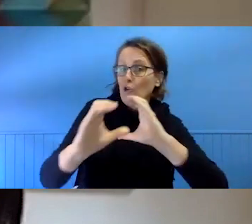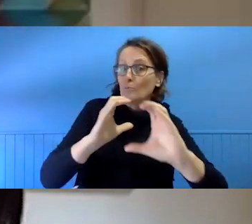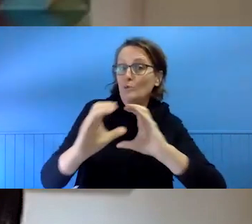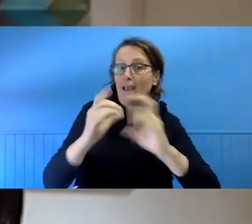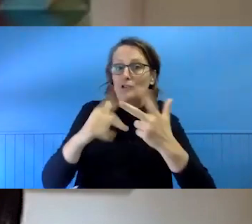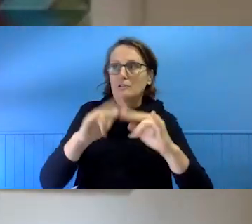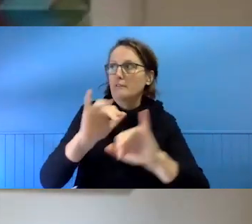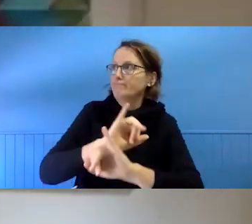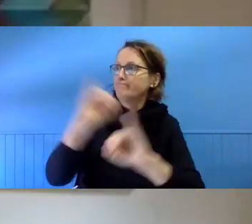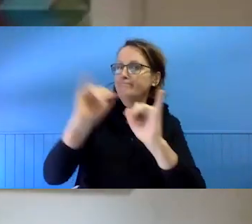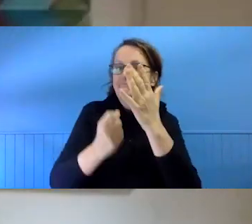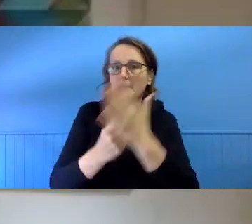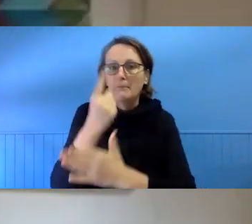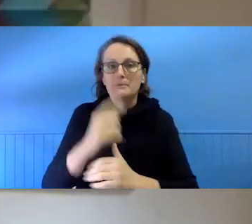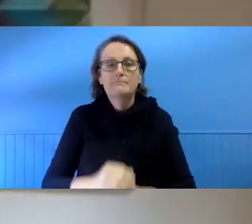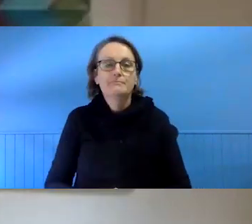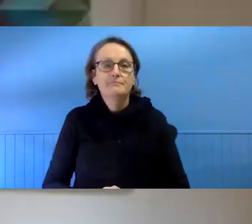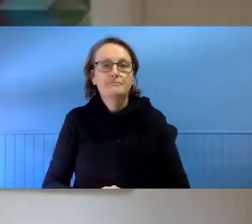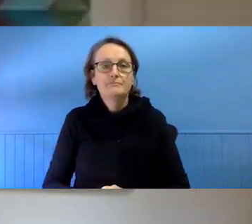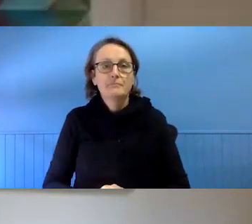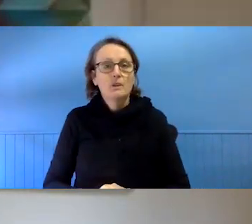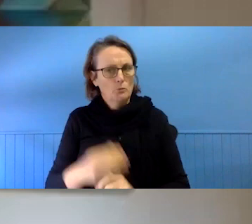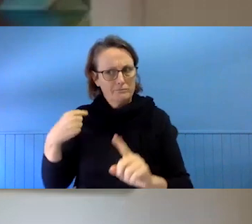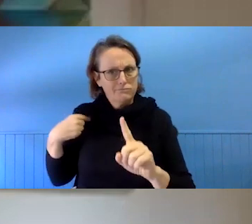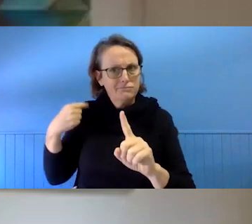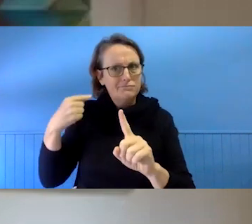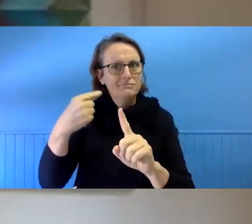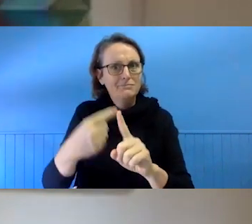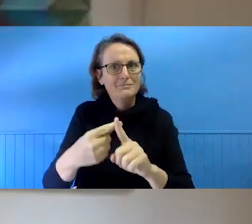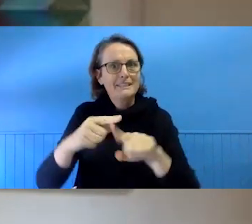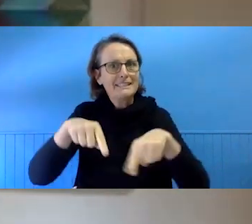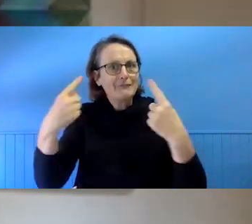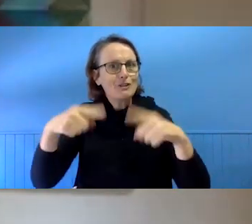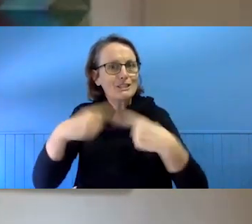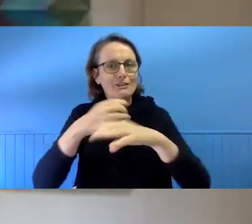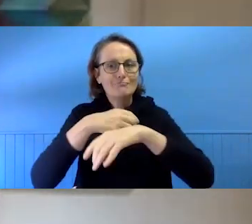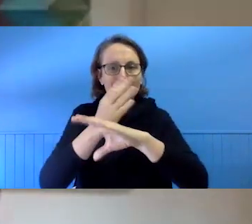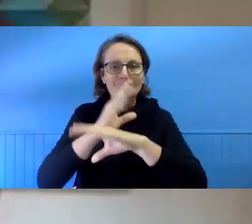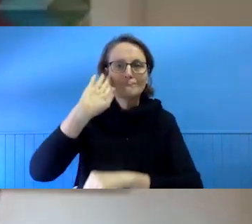We're now well into the Creative Connections series and we hope you have found the sessions useful and engaging.